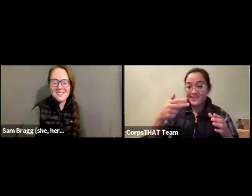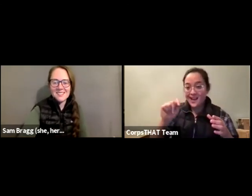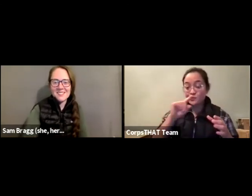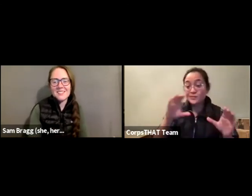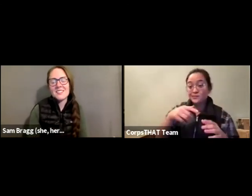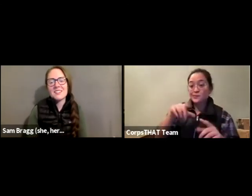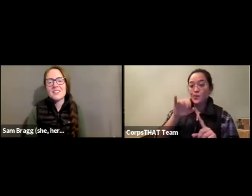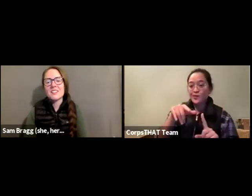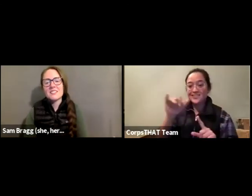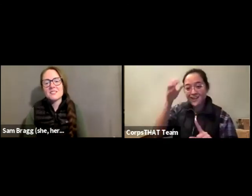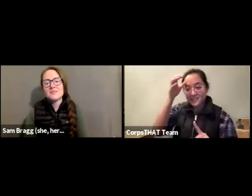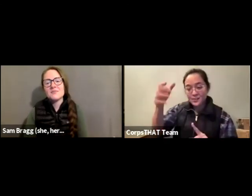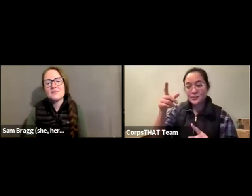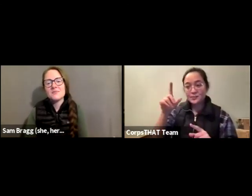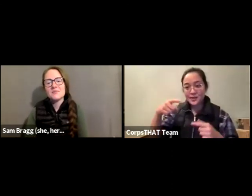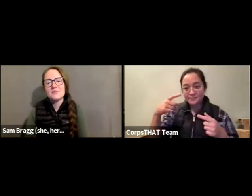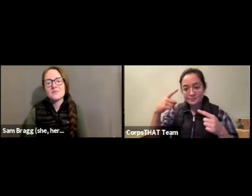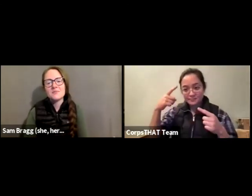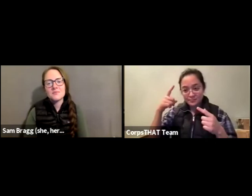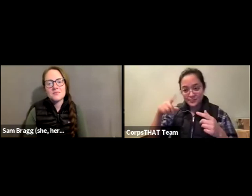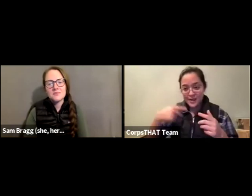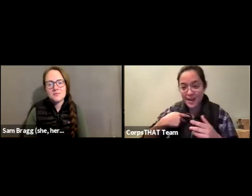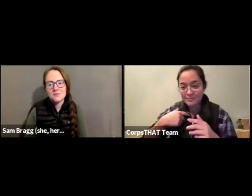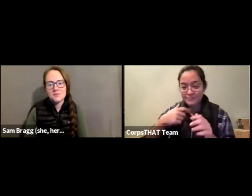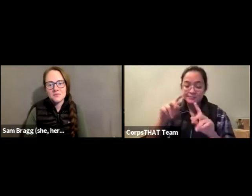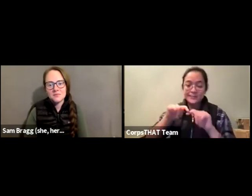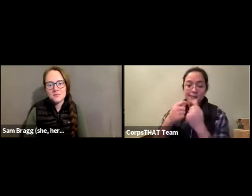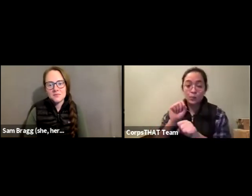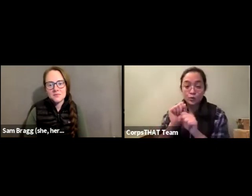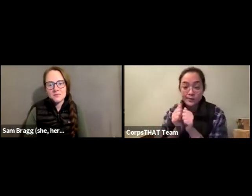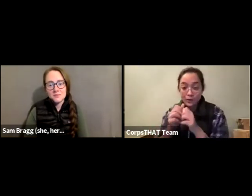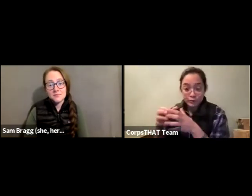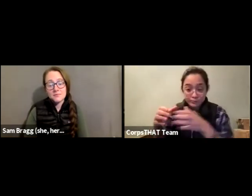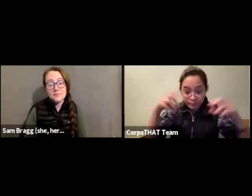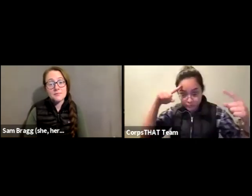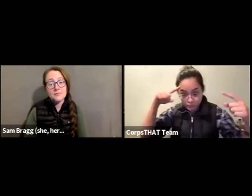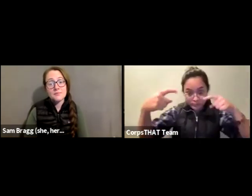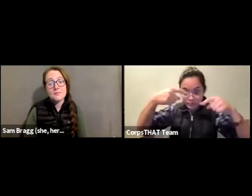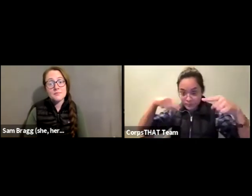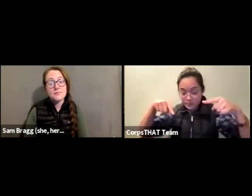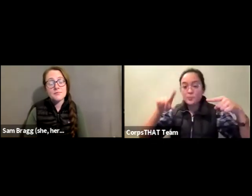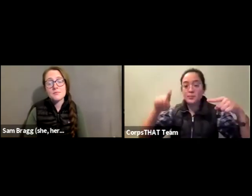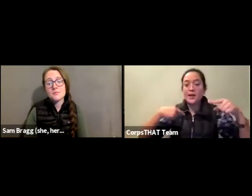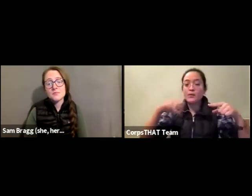that with our sign here core that is kind of a similar concept um we work together as a team